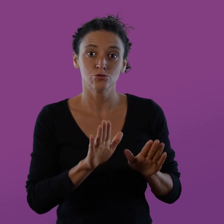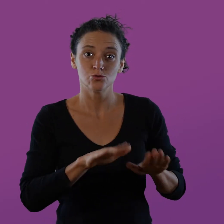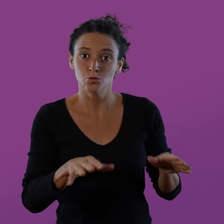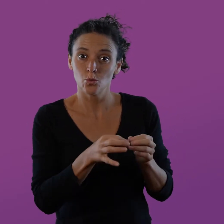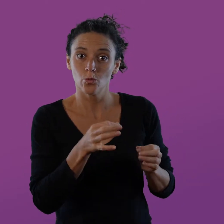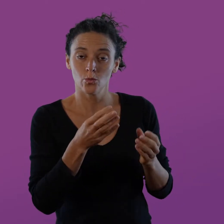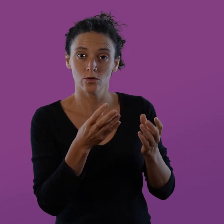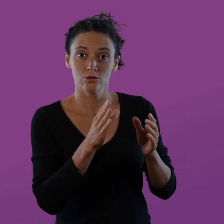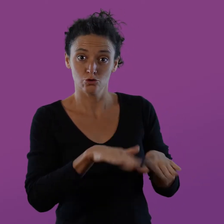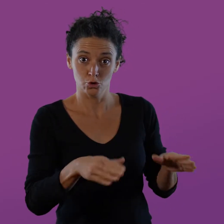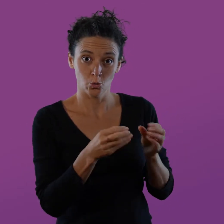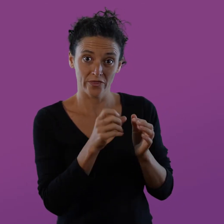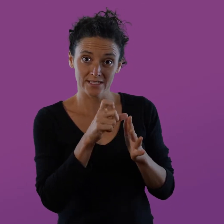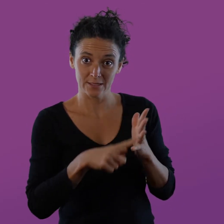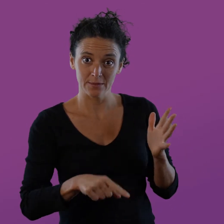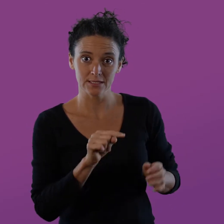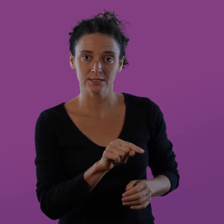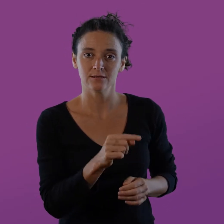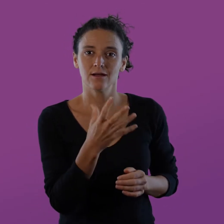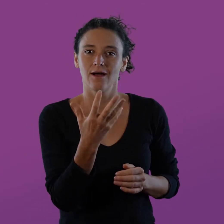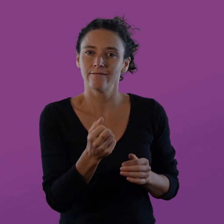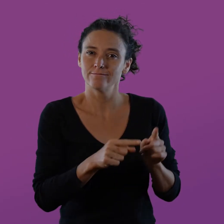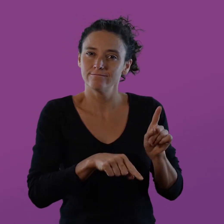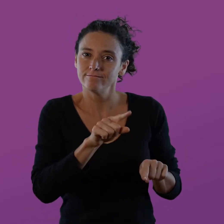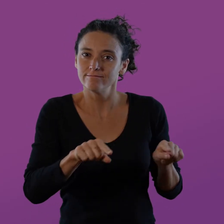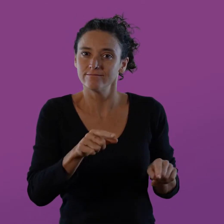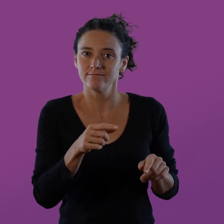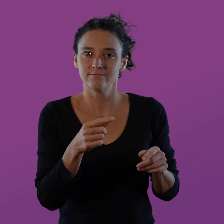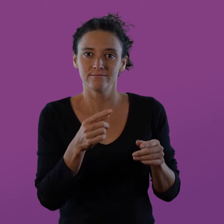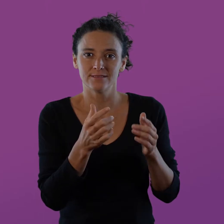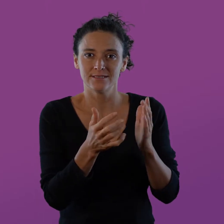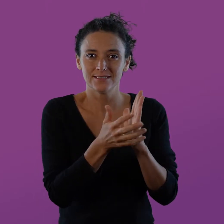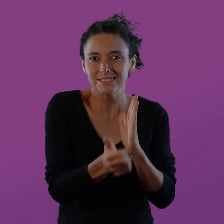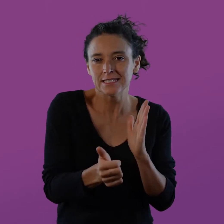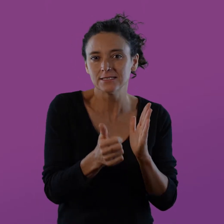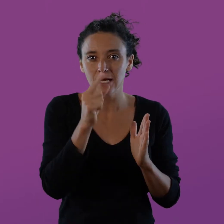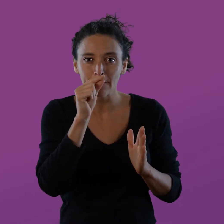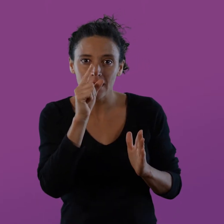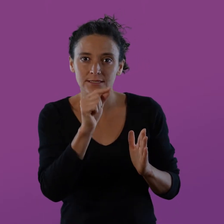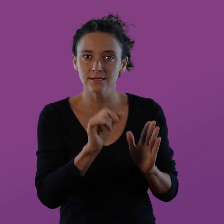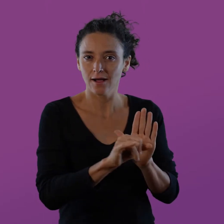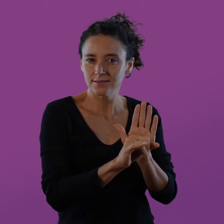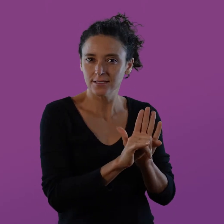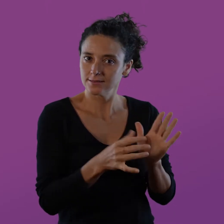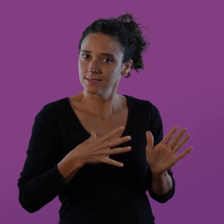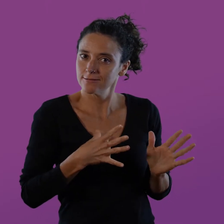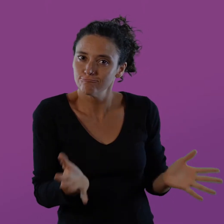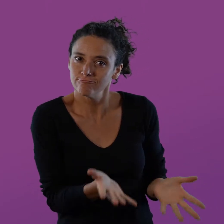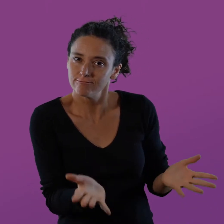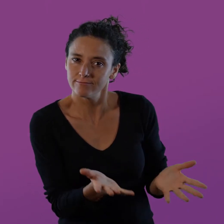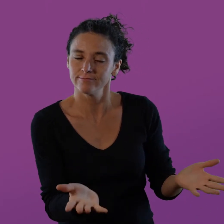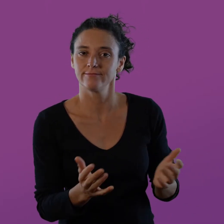Respect the evolving capacities of children with disability - and the right of children with disability to preserve their identities.